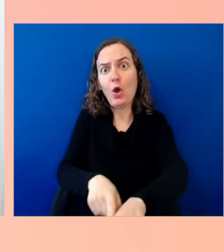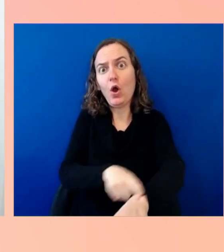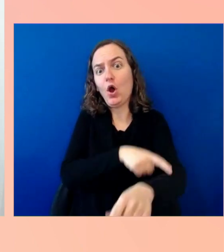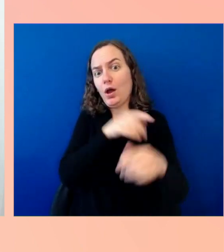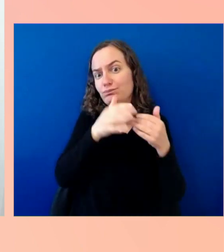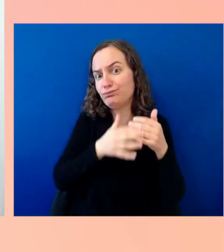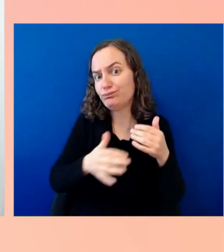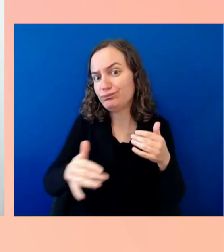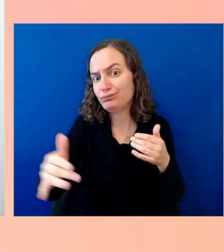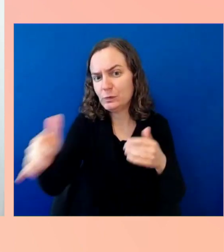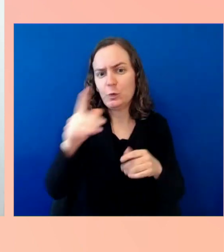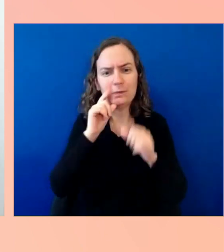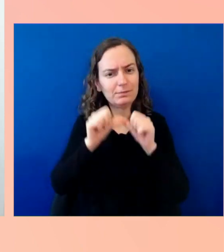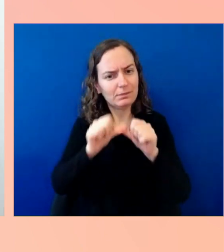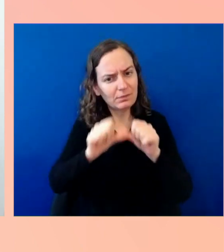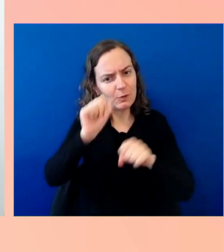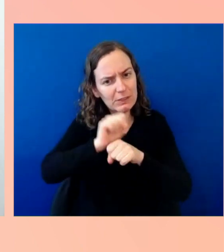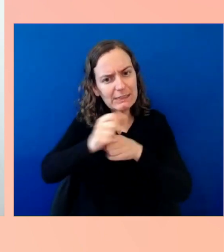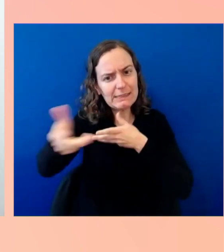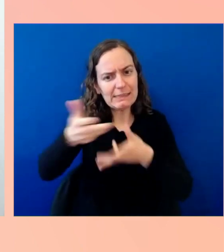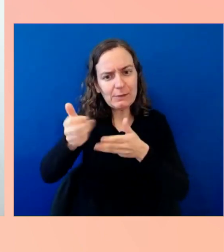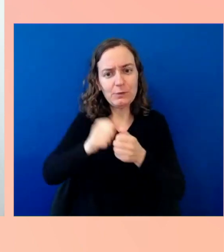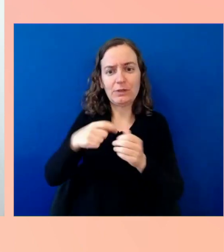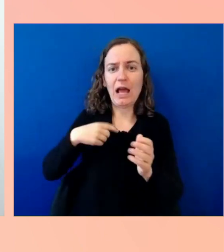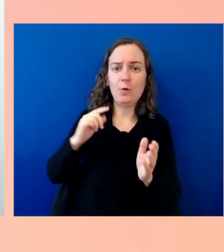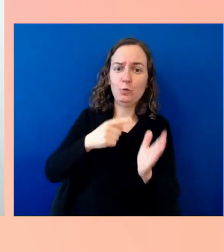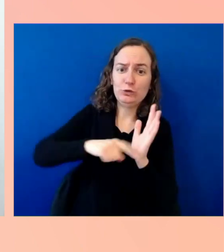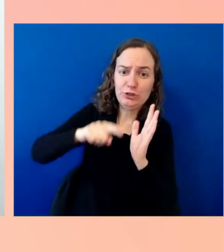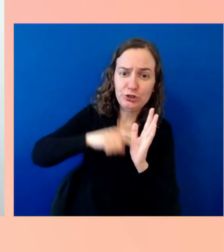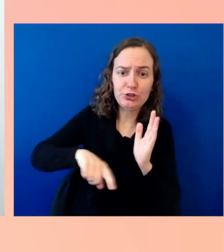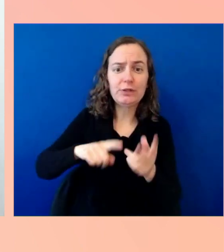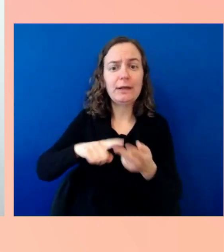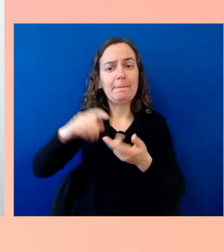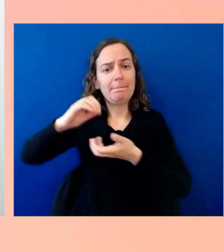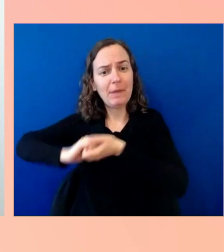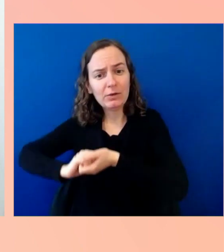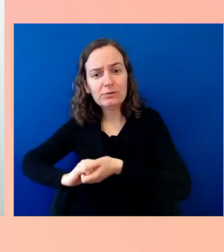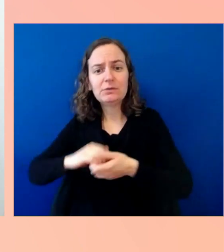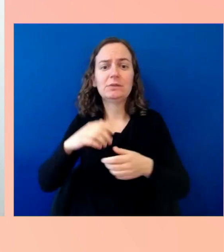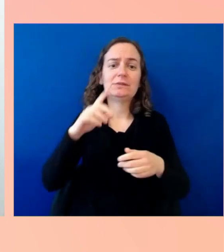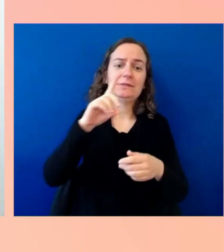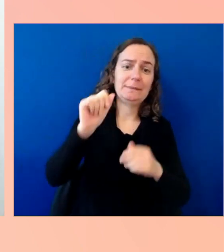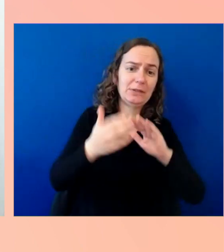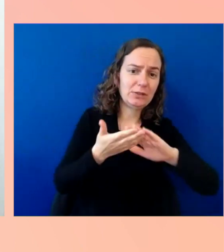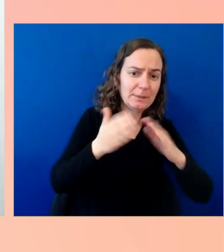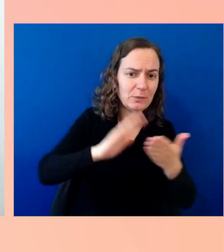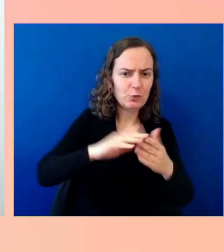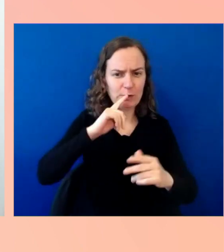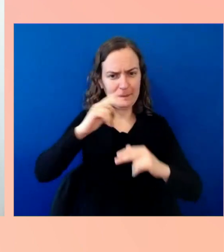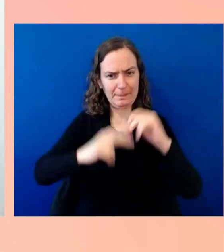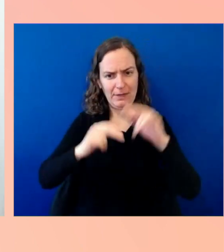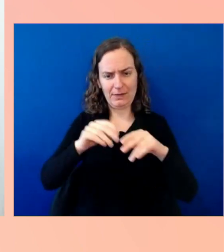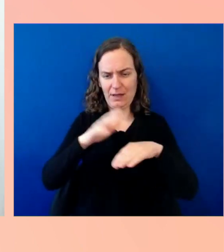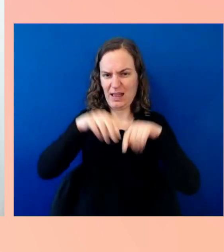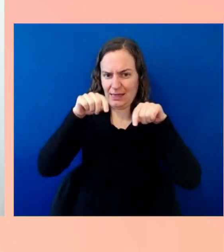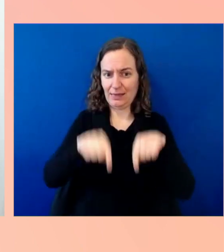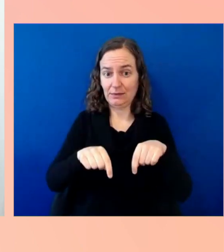a disability committee to build on top of this. Teams at Microsoft have really been implementing this into their work.